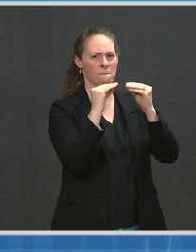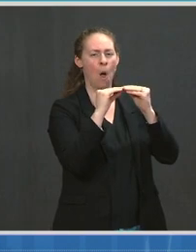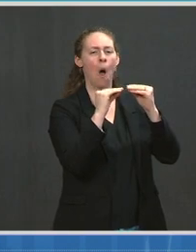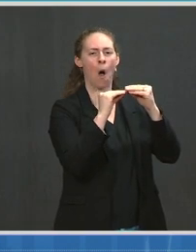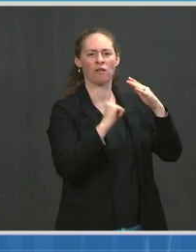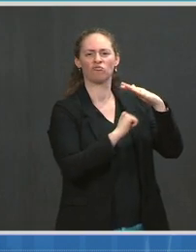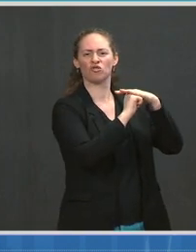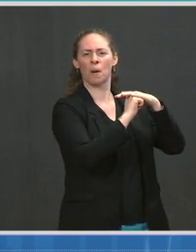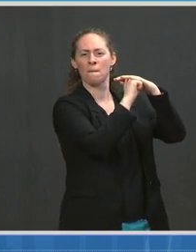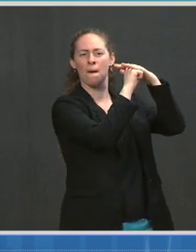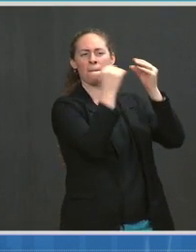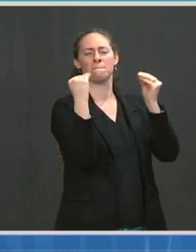Next question.